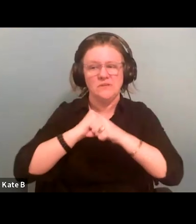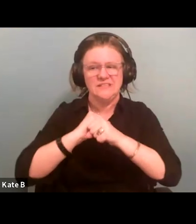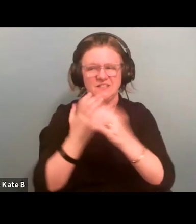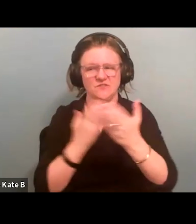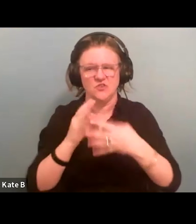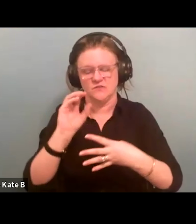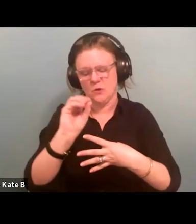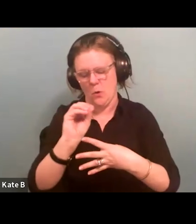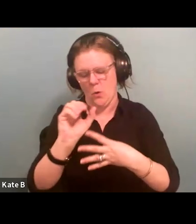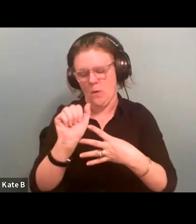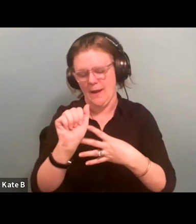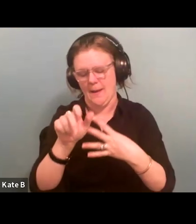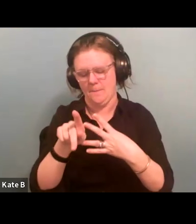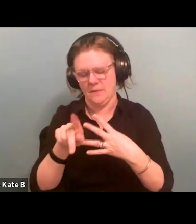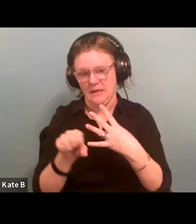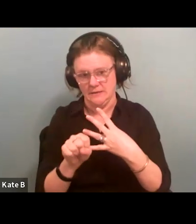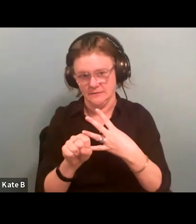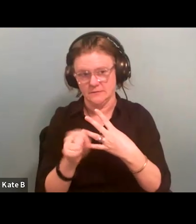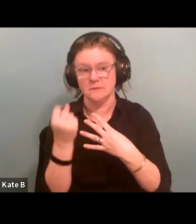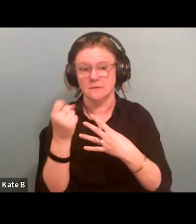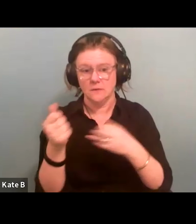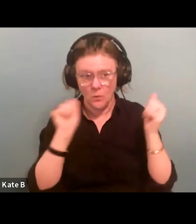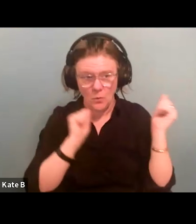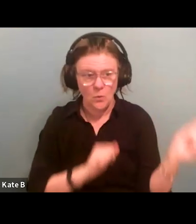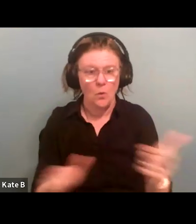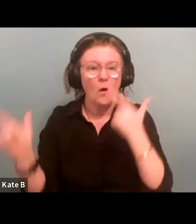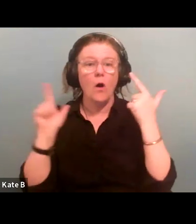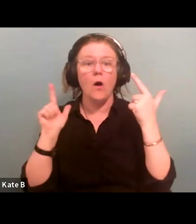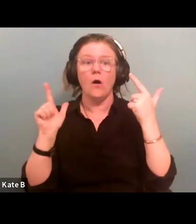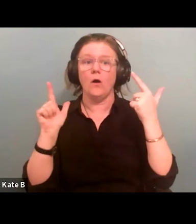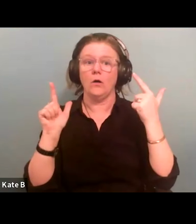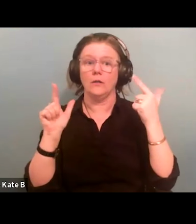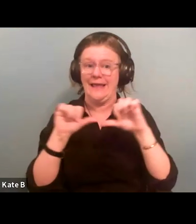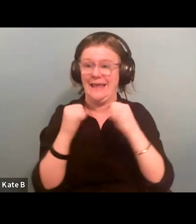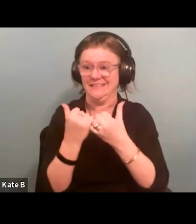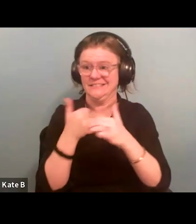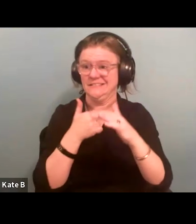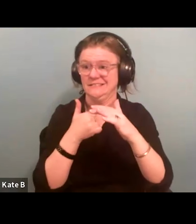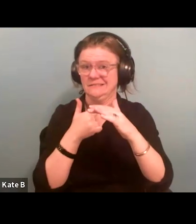they appointed every Area Agency on Aging. And there's over 600 of them across the country.